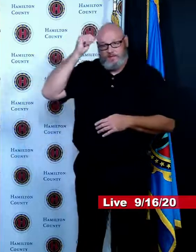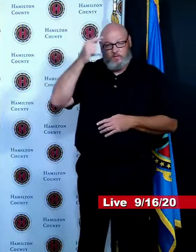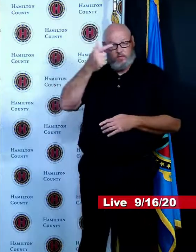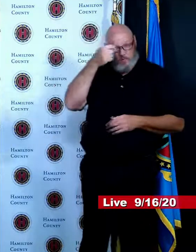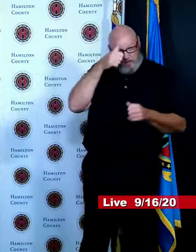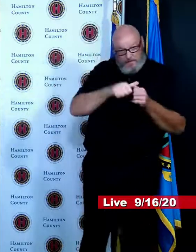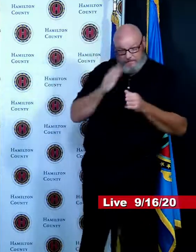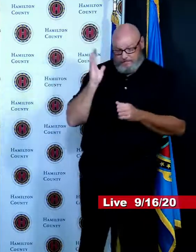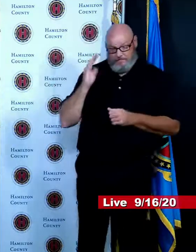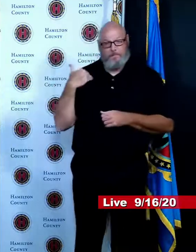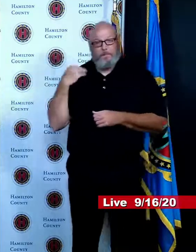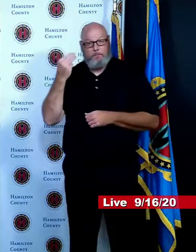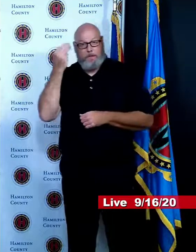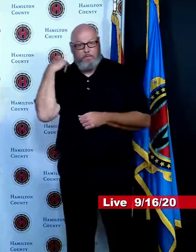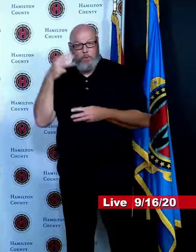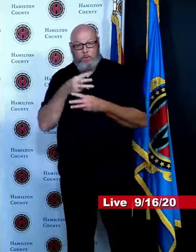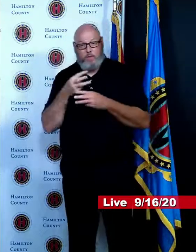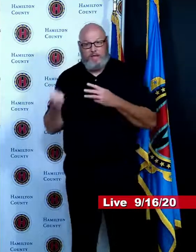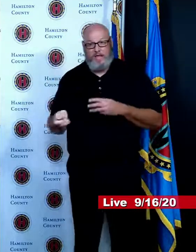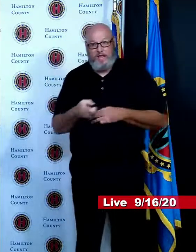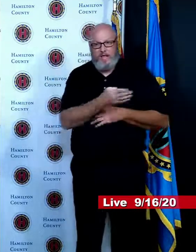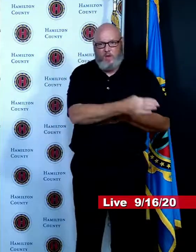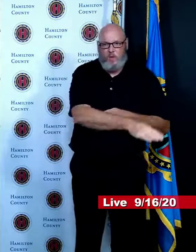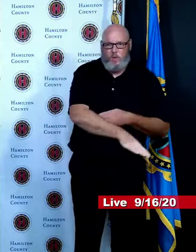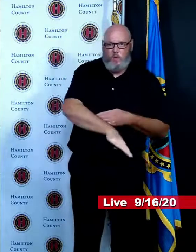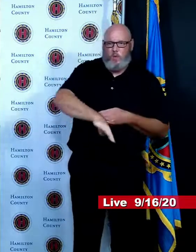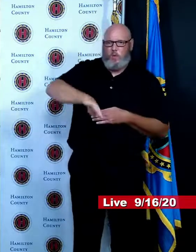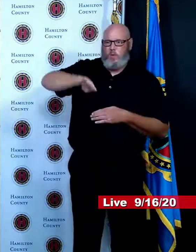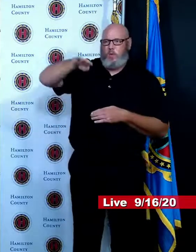and effect there is the coming out of individuals and the